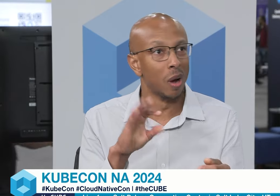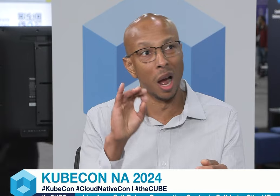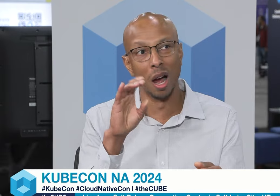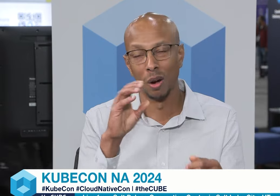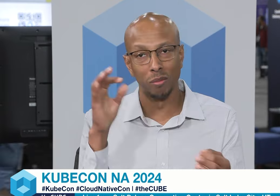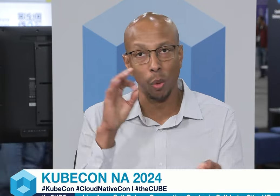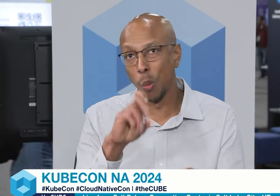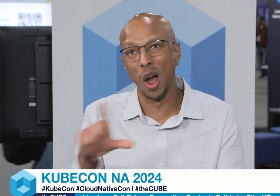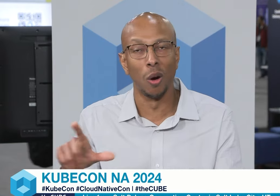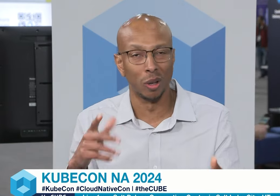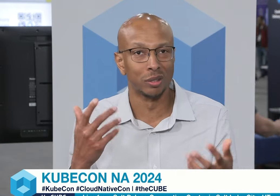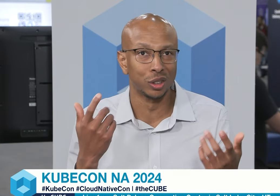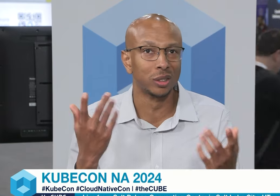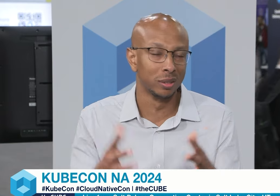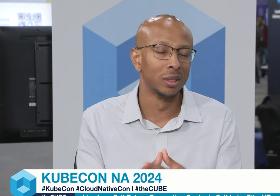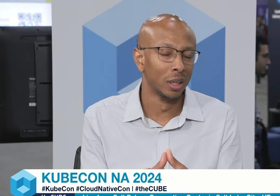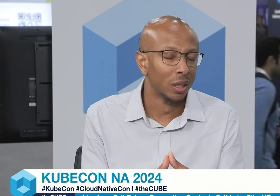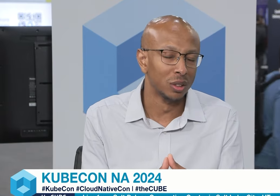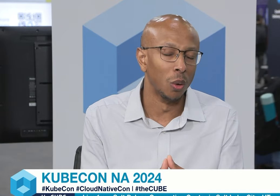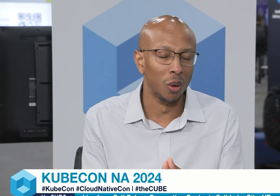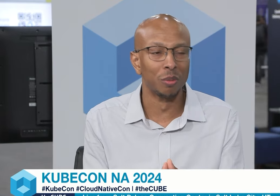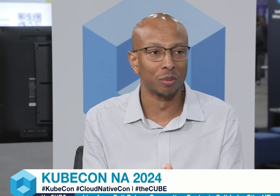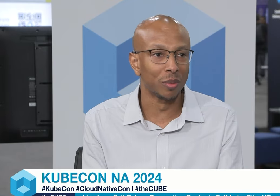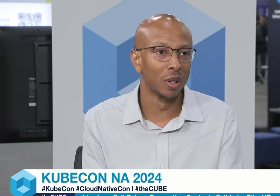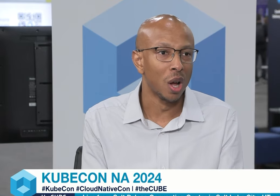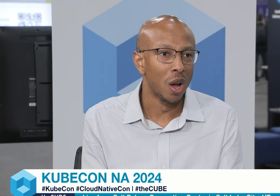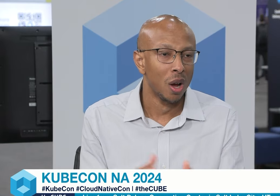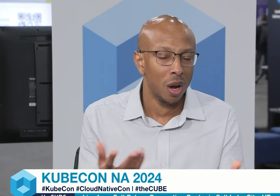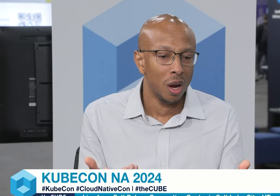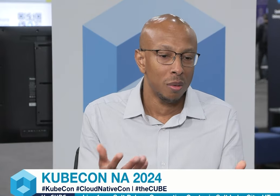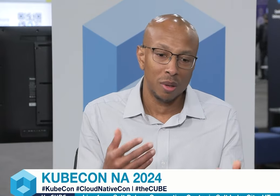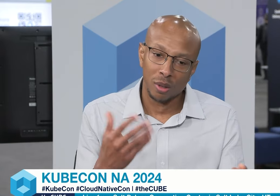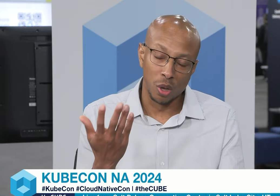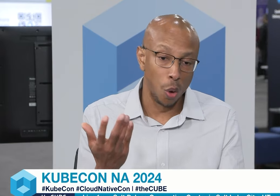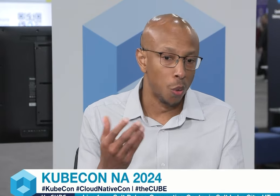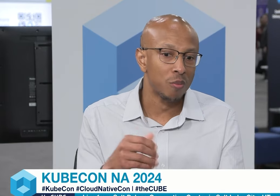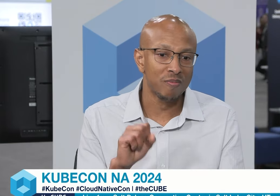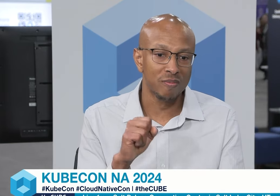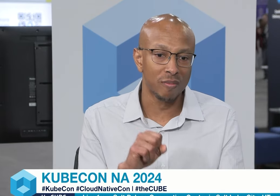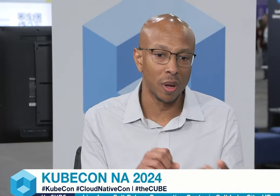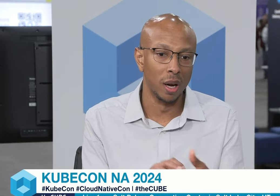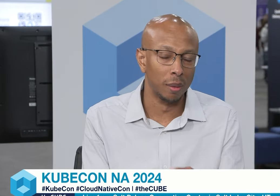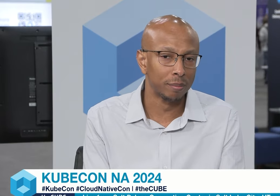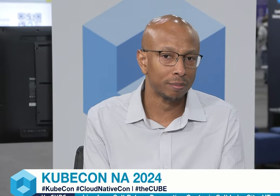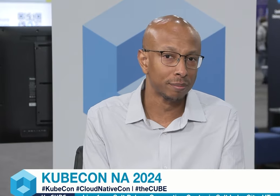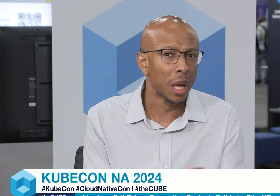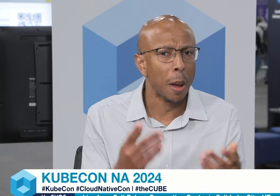isn't going to be perfect. The first trial is not going to be perfection.